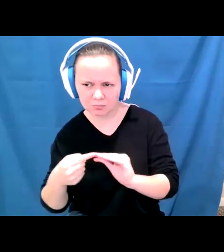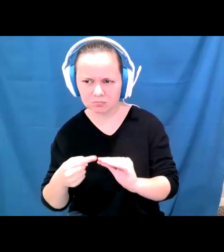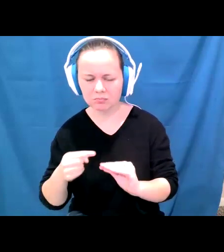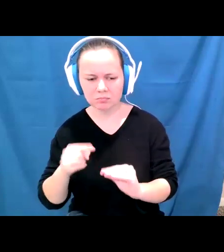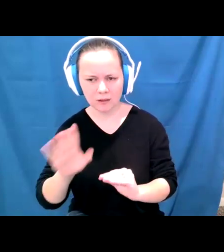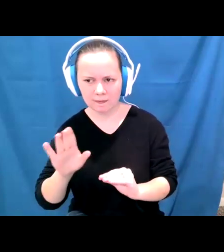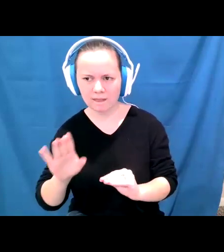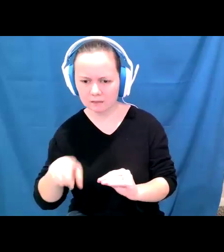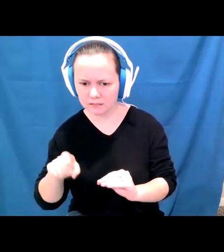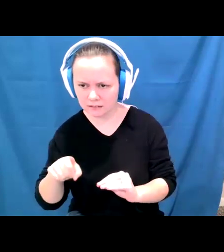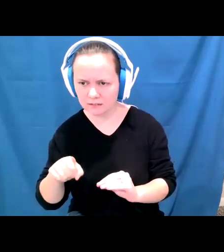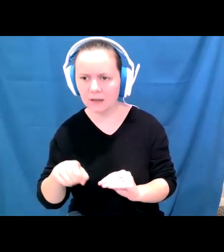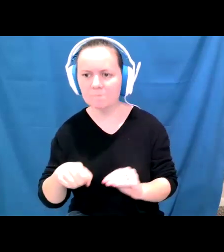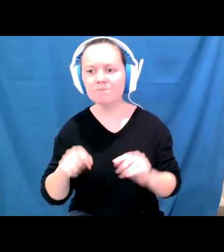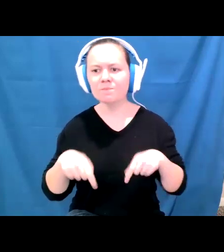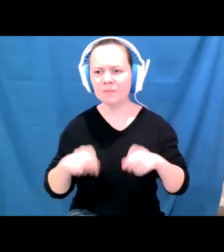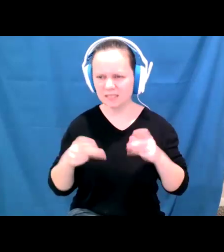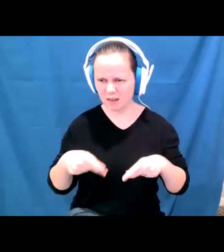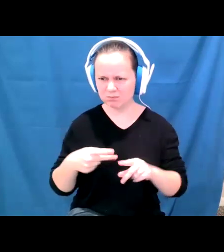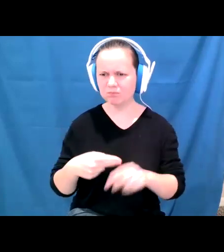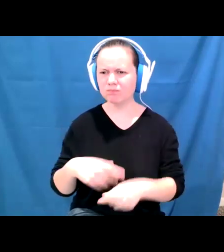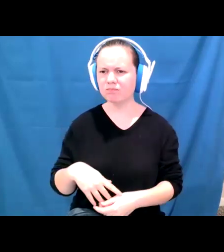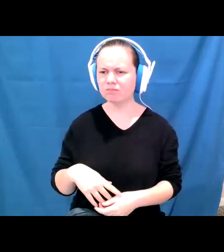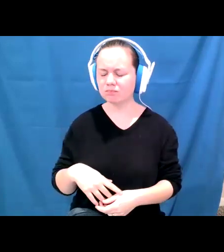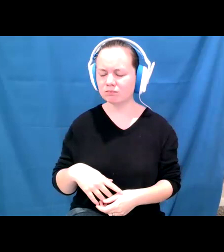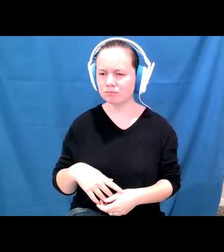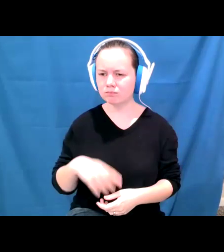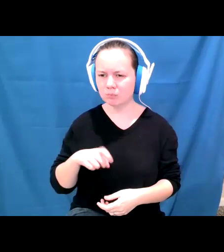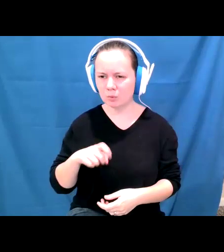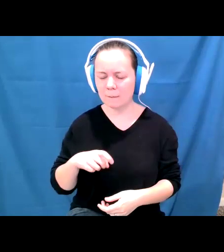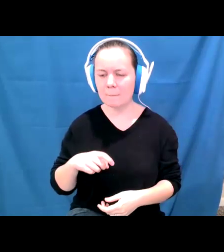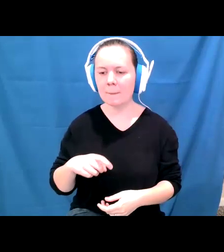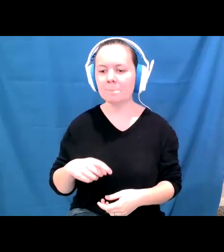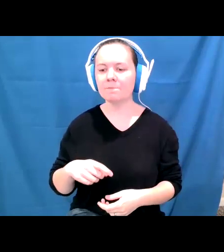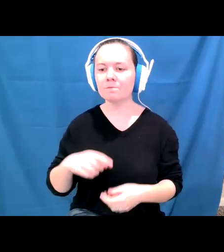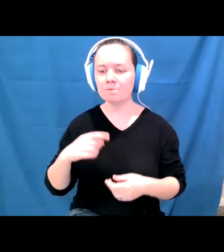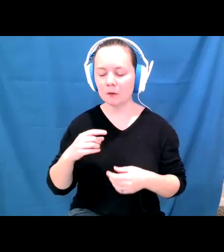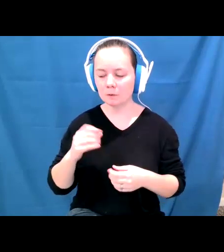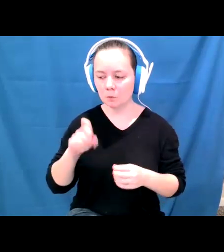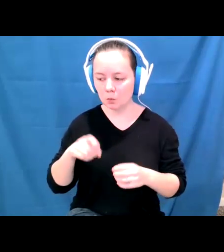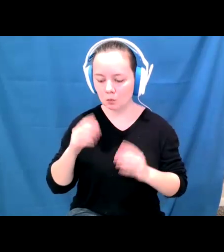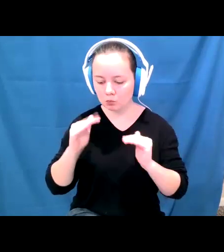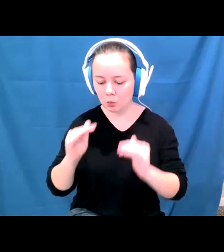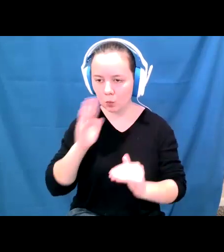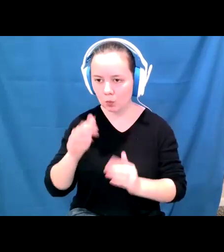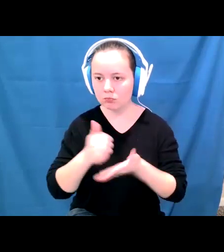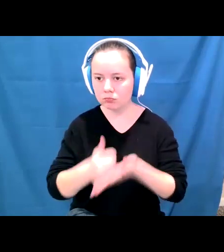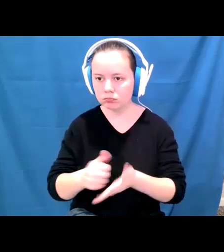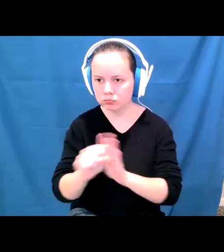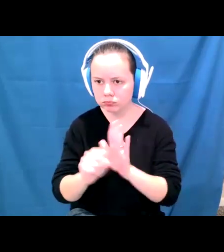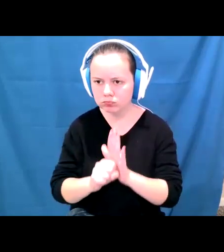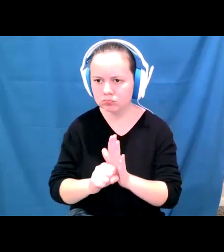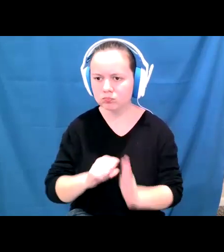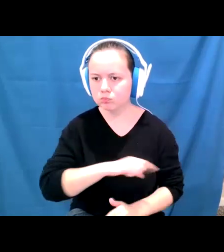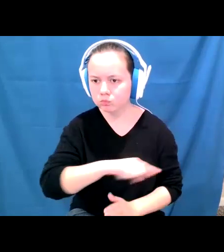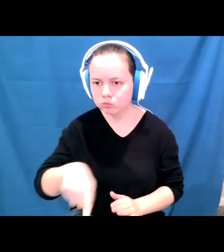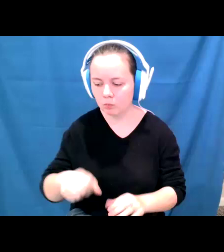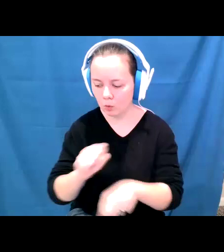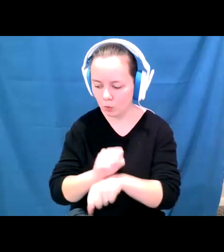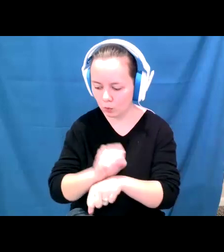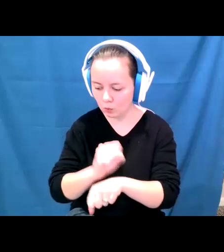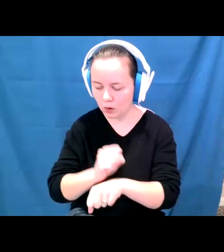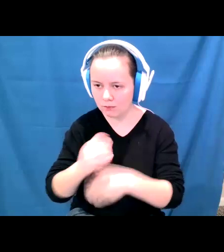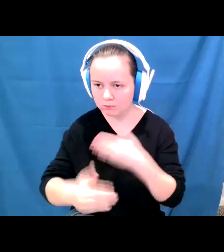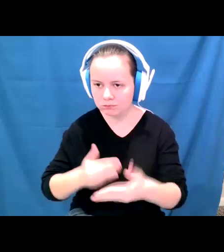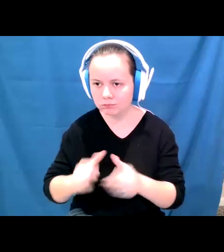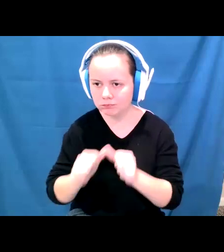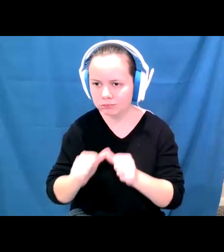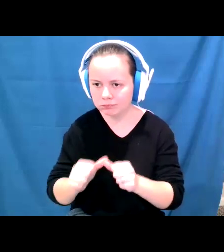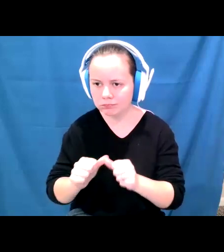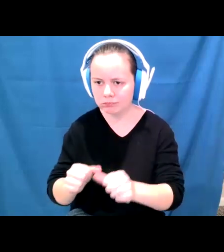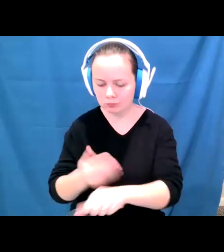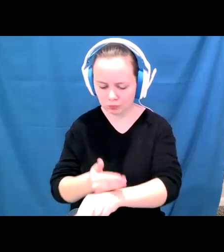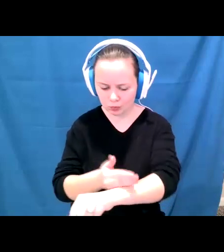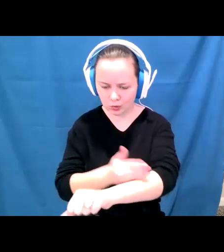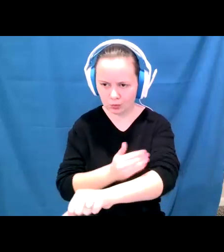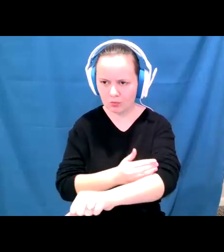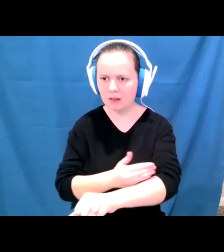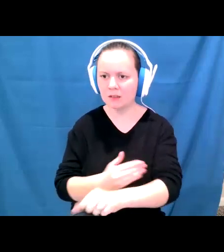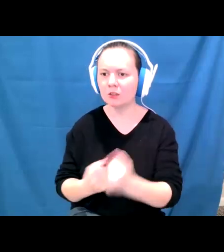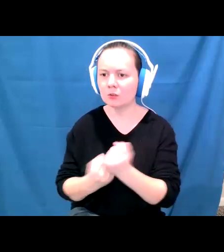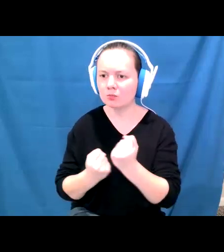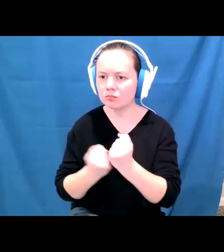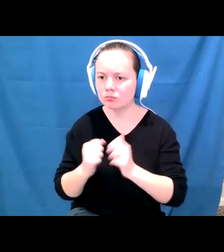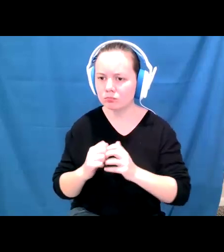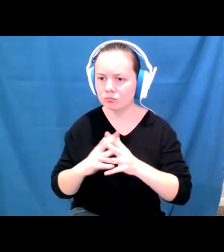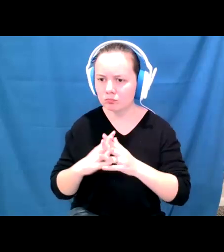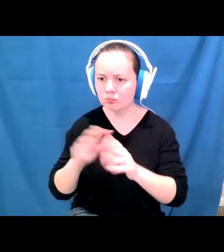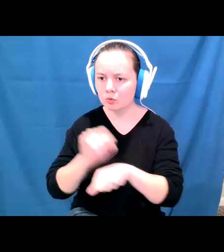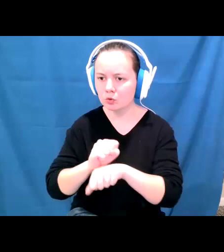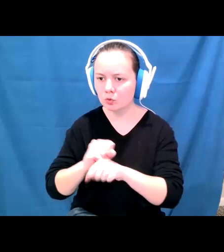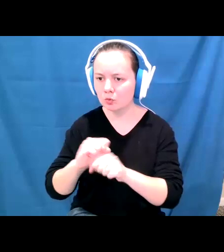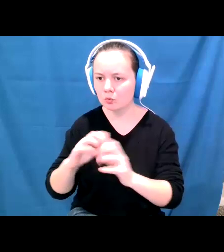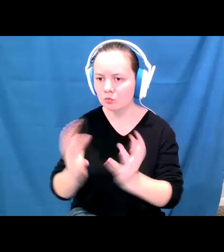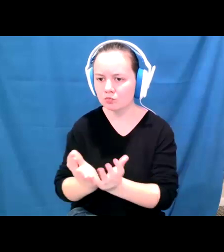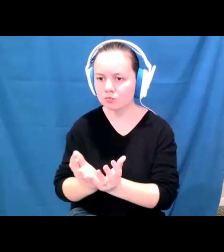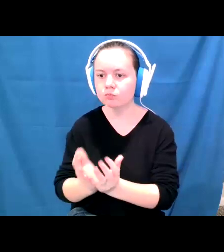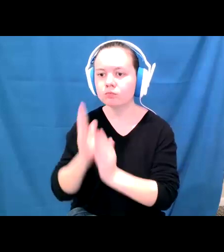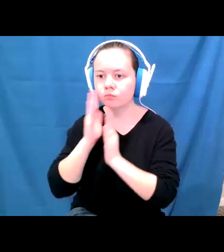These opportunities really reflect what we think would be most helpful to states as you're working to sustain progress currently underway to strengthen the workforce and make progress with the American Rescue Plan funding.